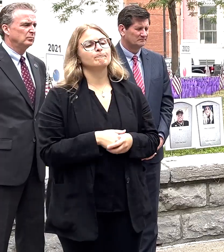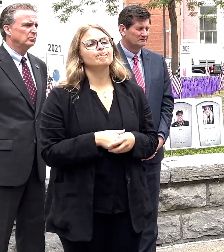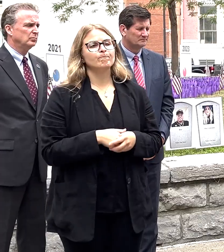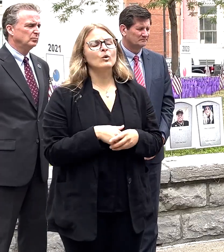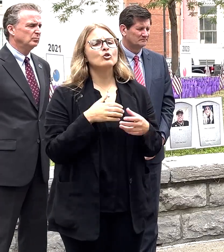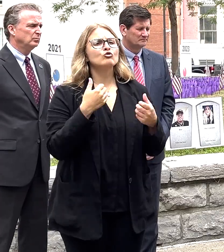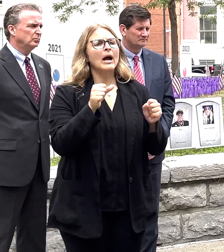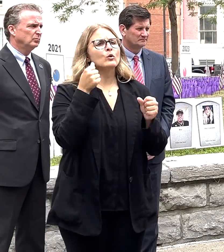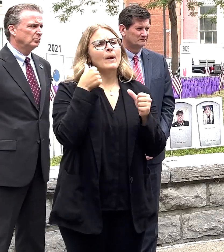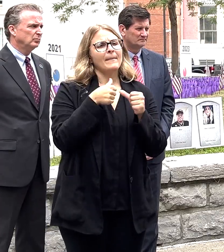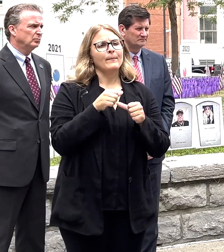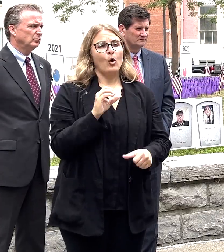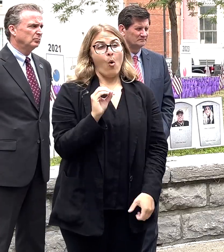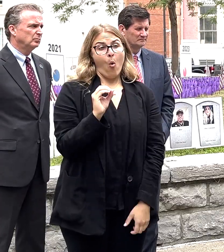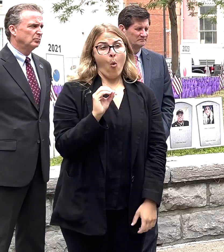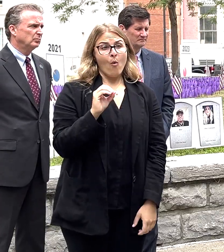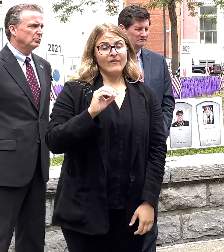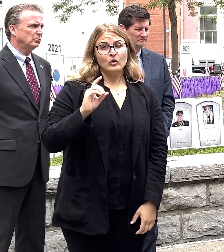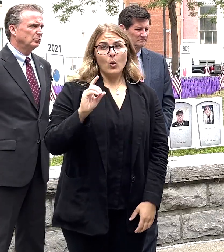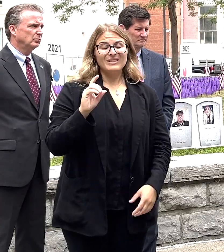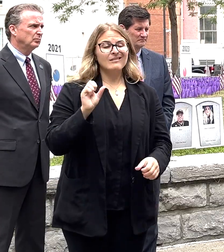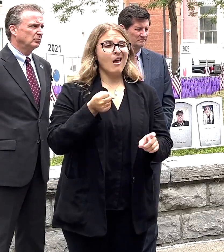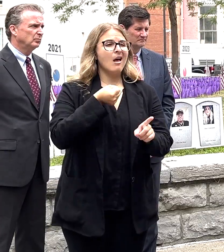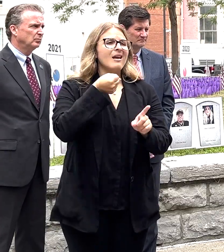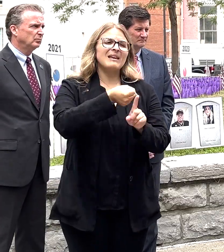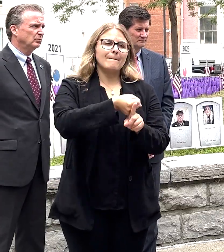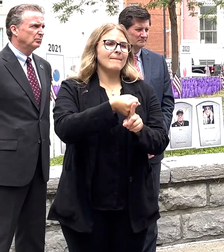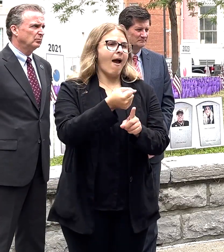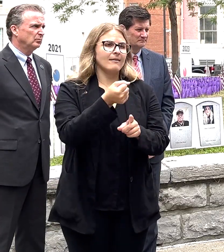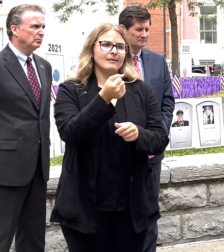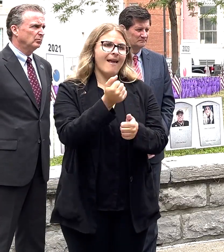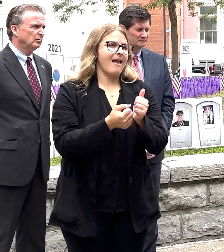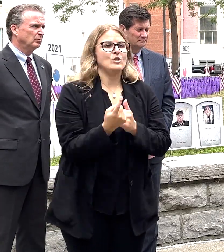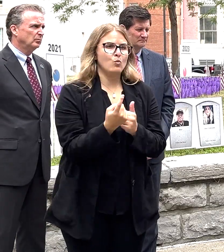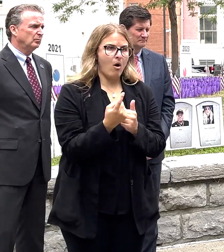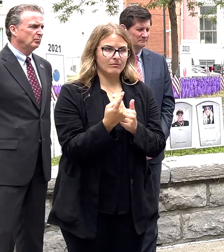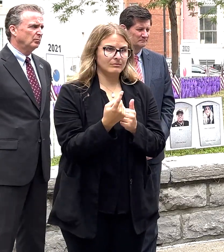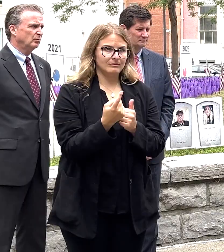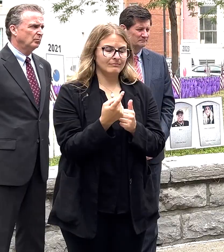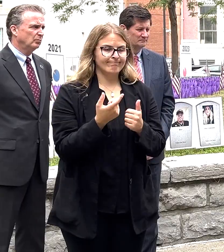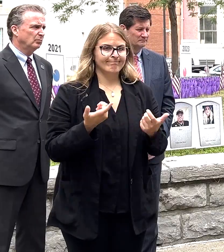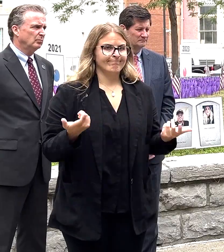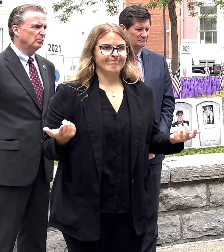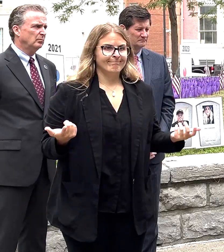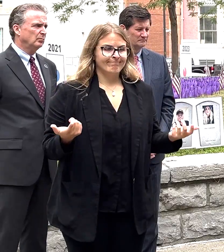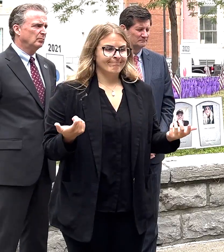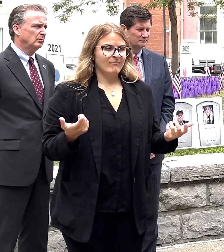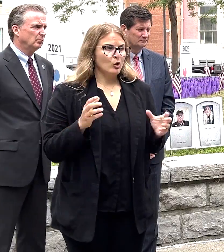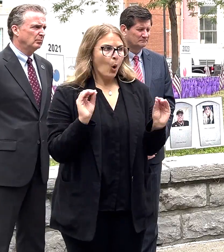that overdoses can affect anyone in our community. There is nobody in our community